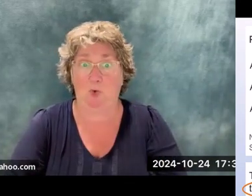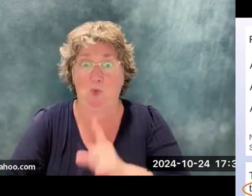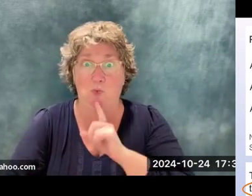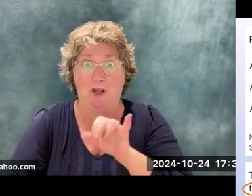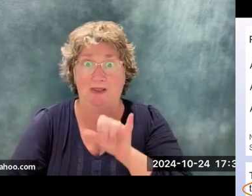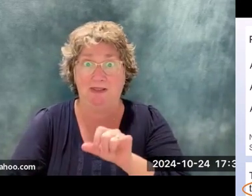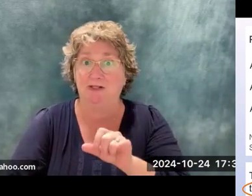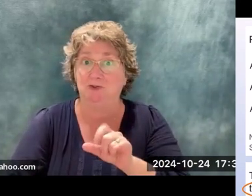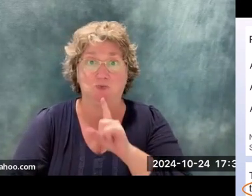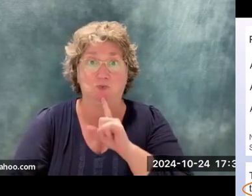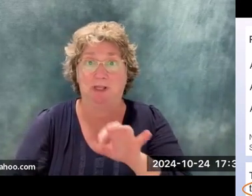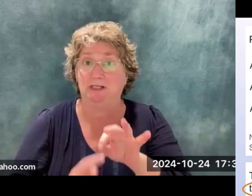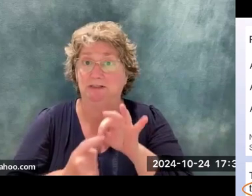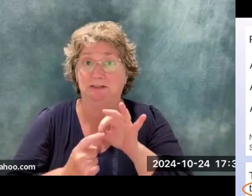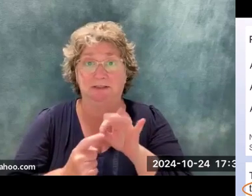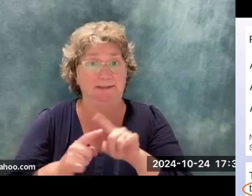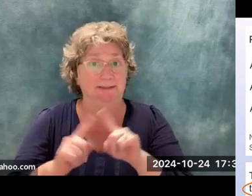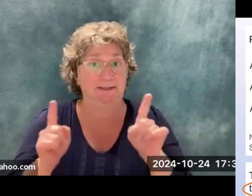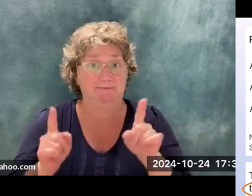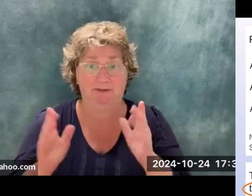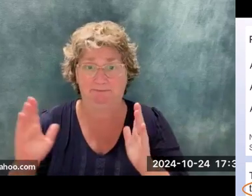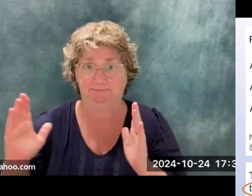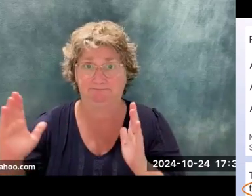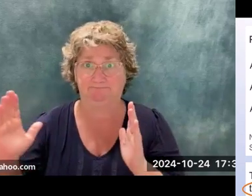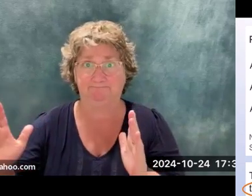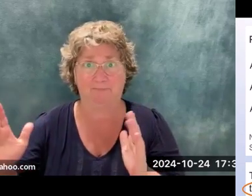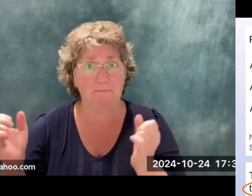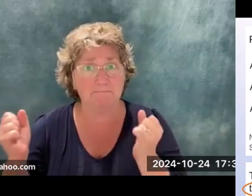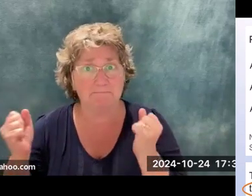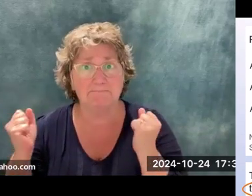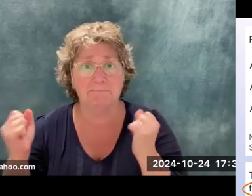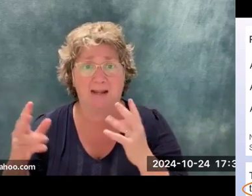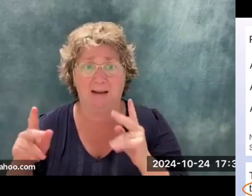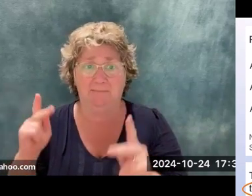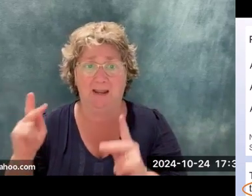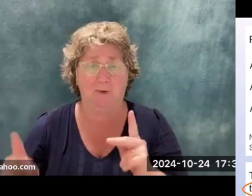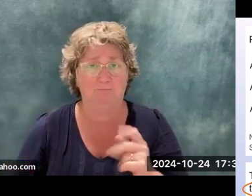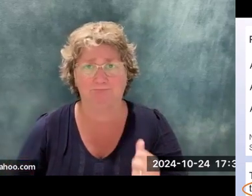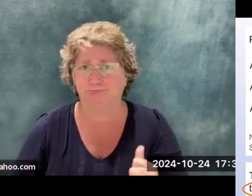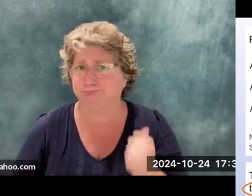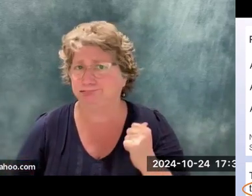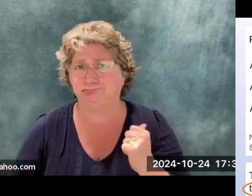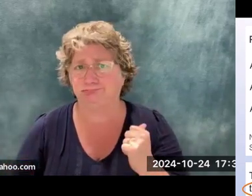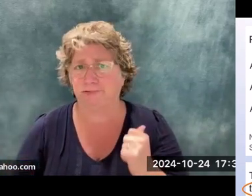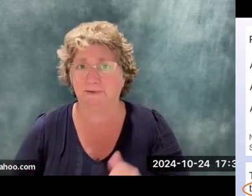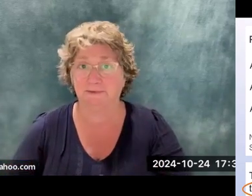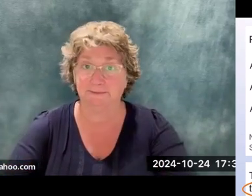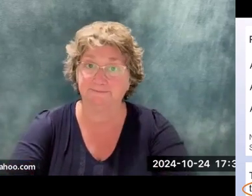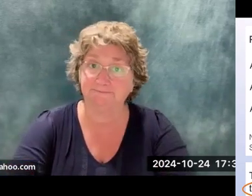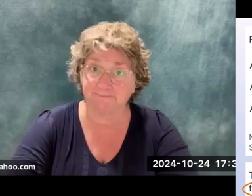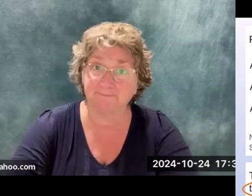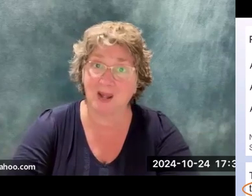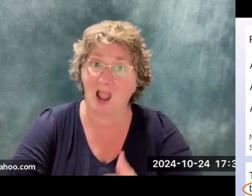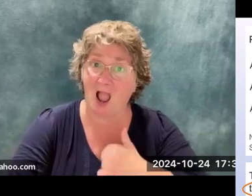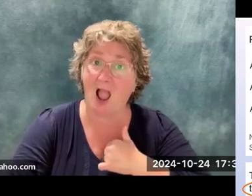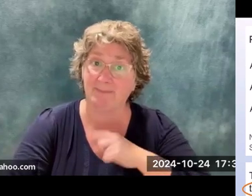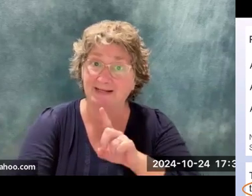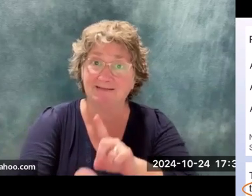As a practicing pediatrician for a number of years, parents wanted to protect their children.